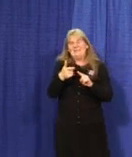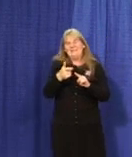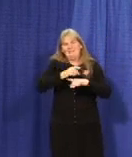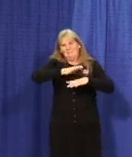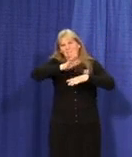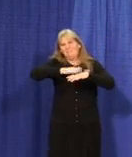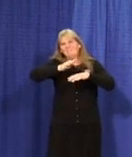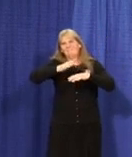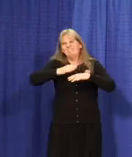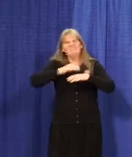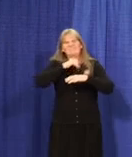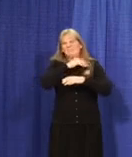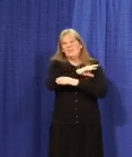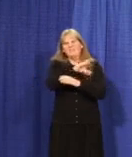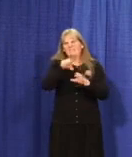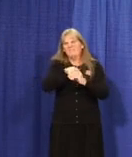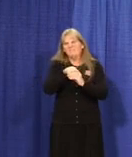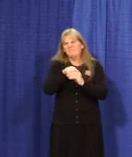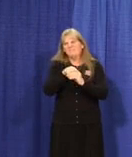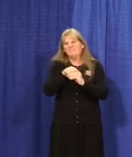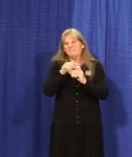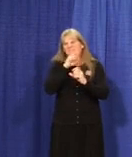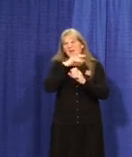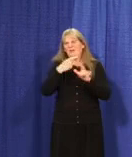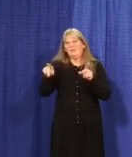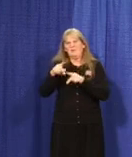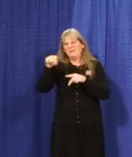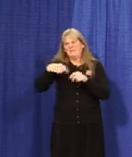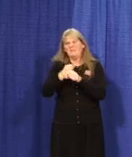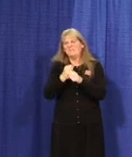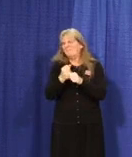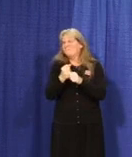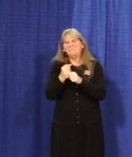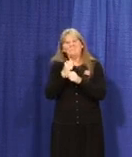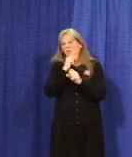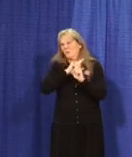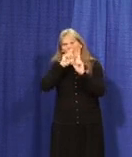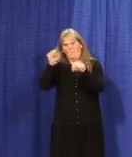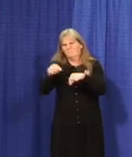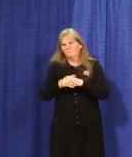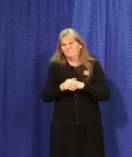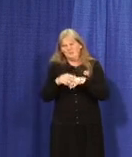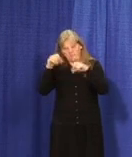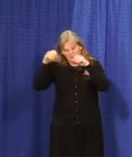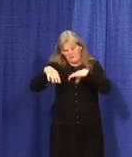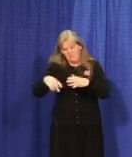participating in any Halloween parties this year. We must avoid any Halloween